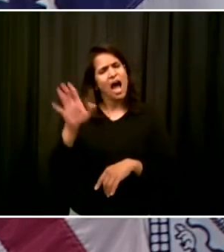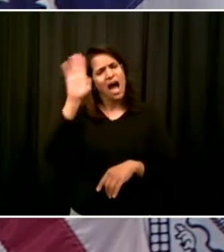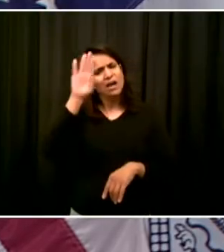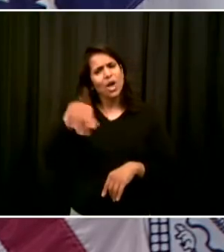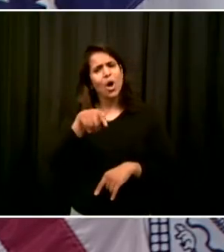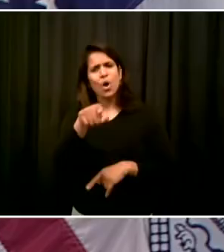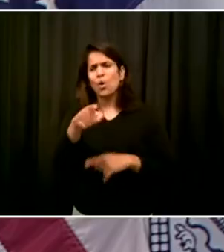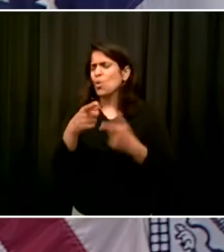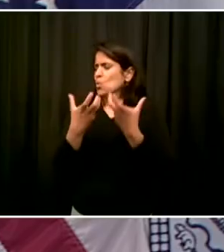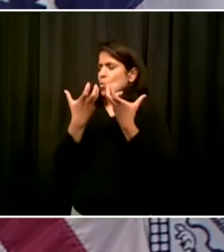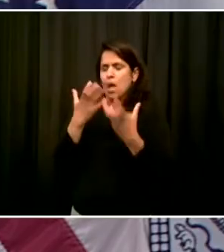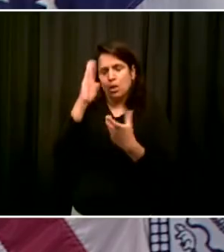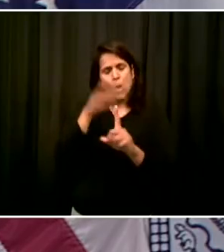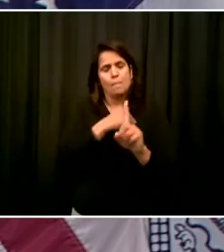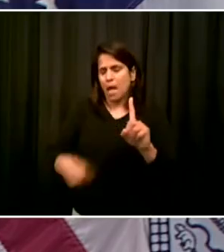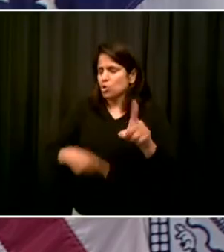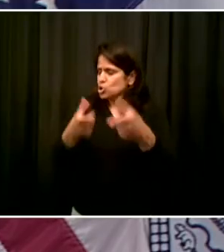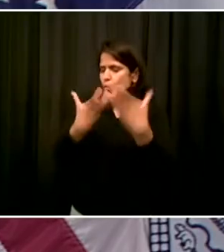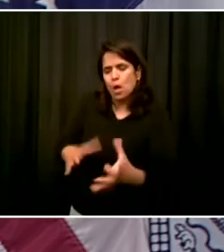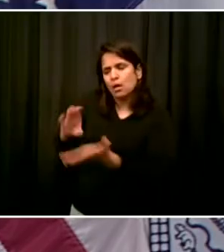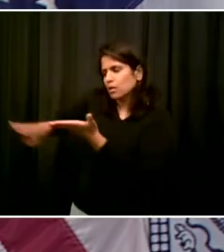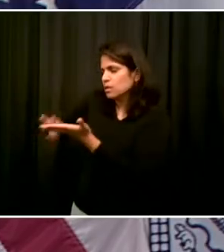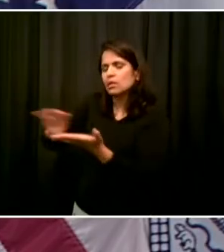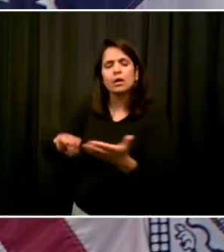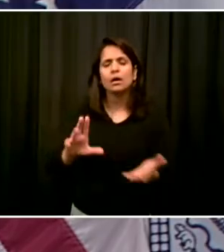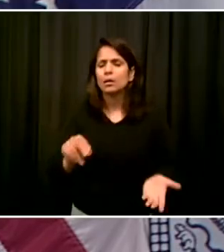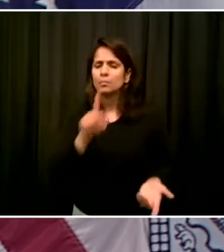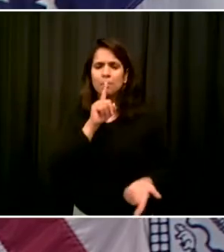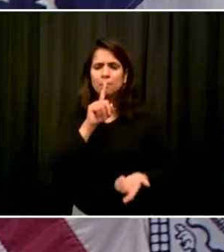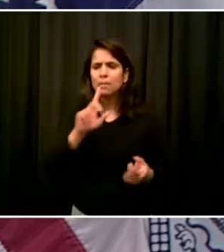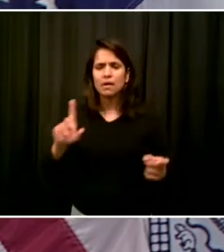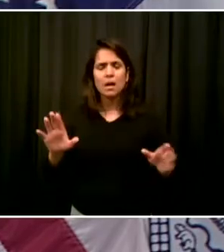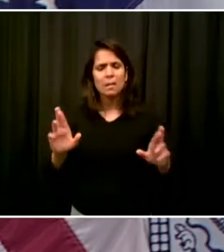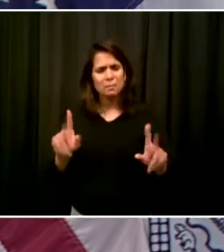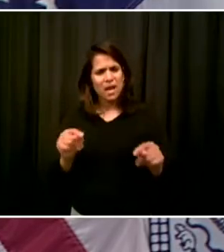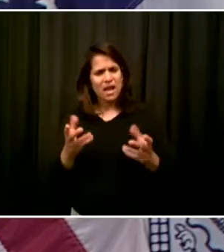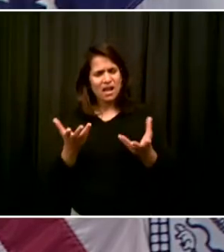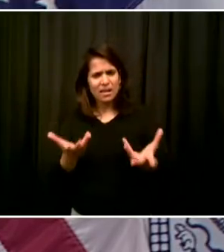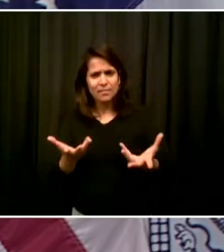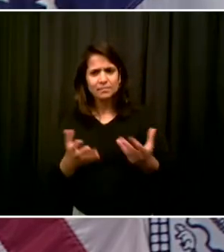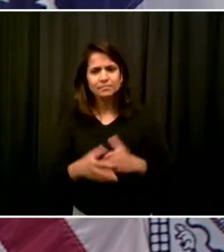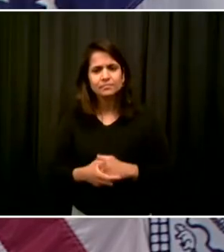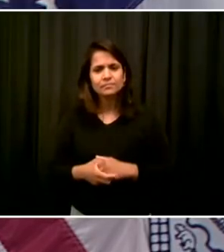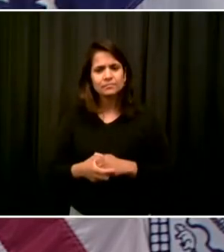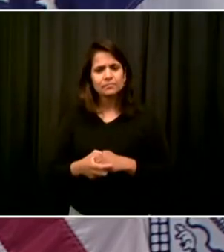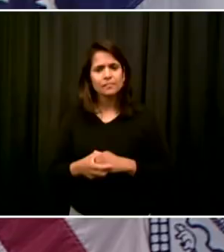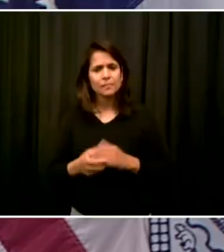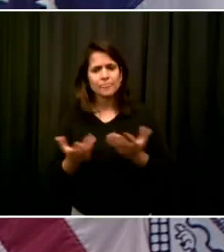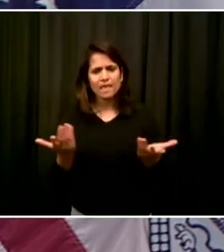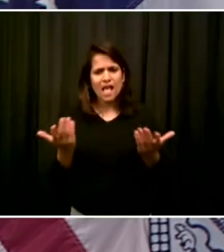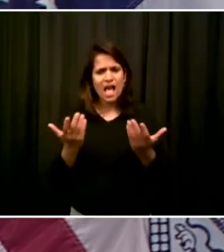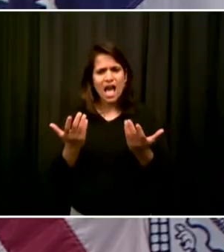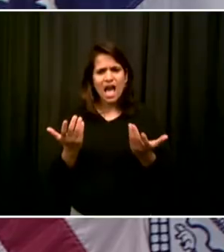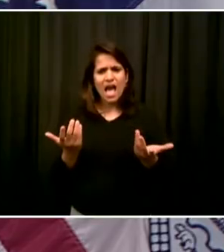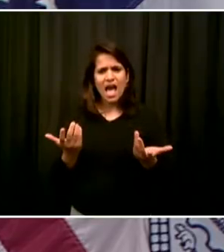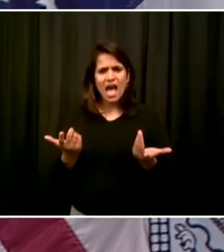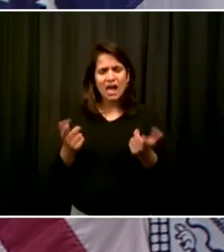THE TABLE, BUT Y WHNOT REDUCE SPENDING ON CITY SALARIES? THAT IS A FAIR